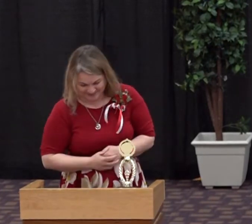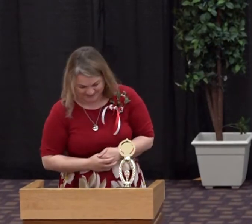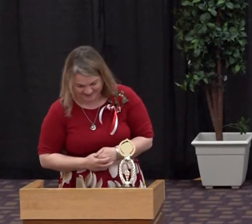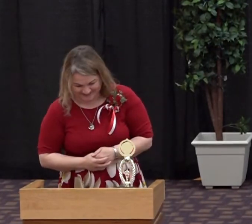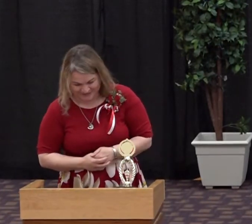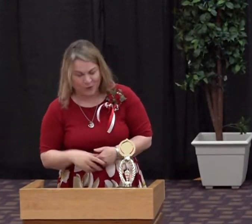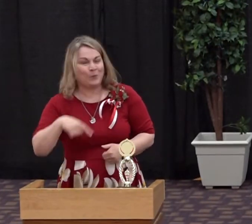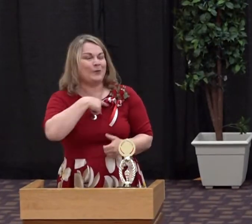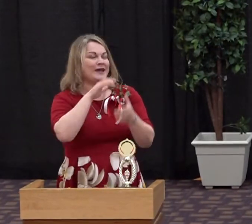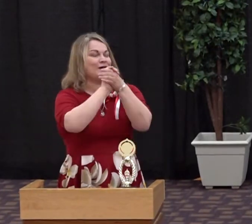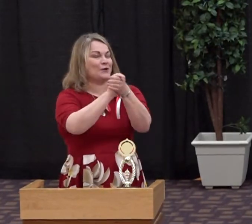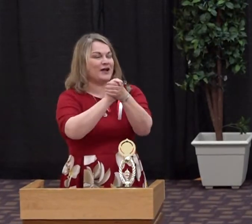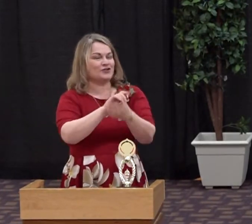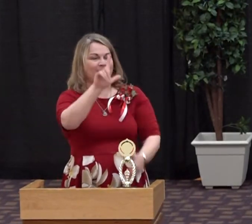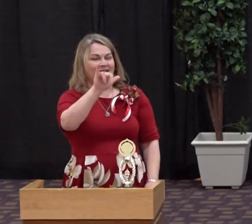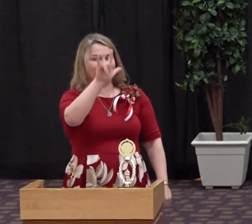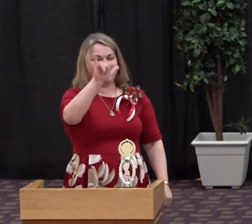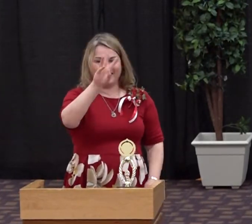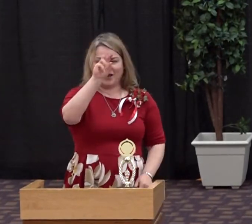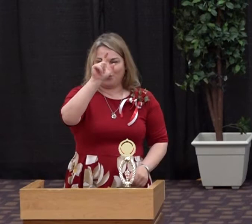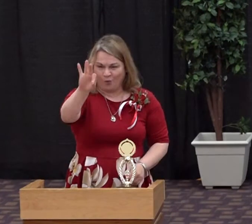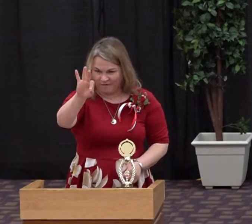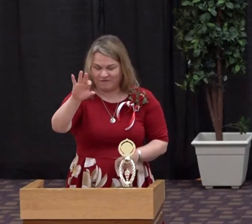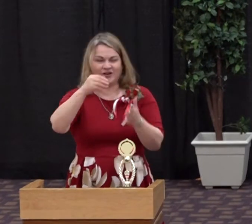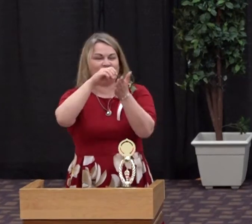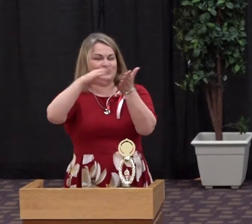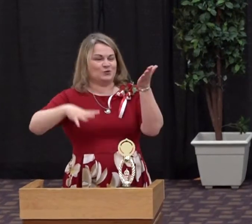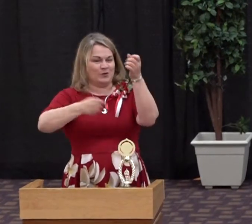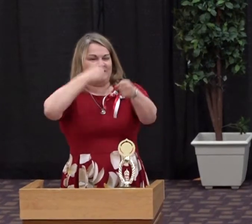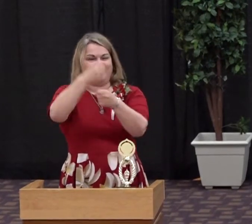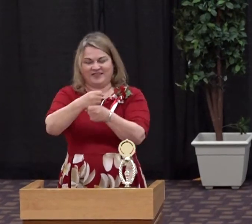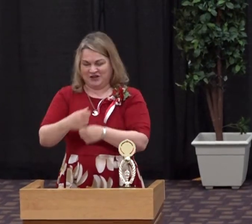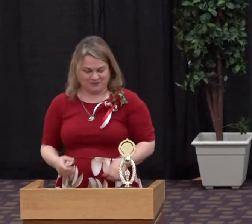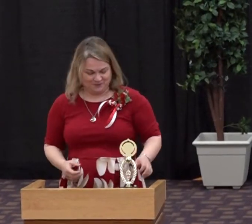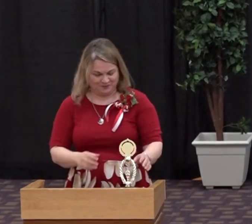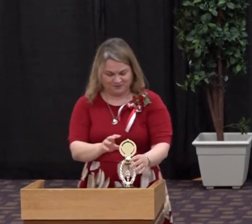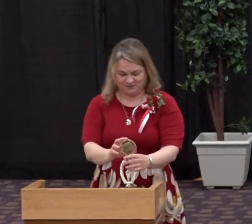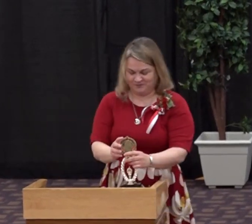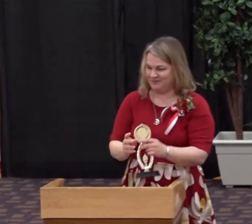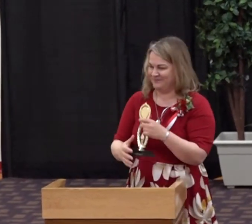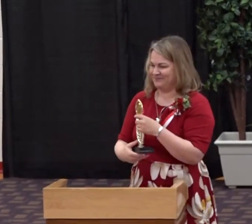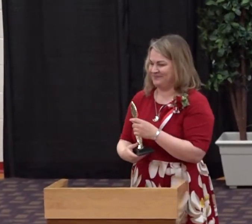Especially with dragons! We congratulate Lily Wolf, Student of the Year.